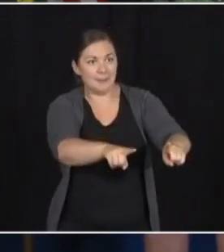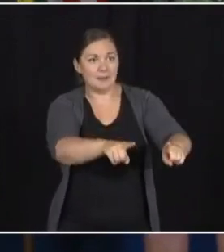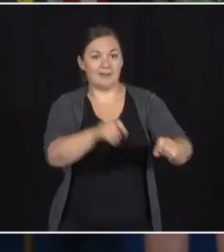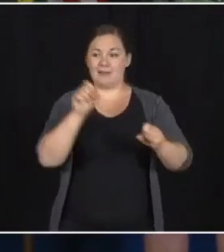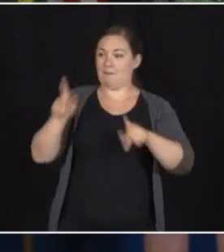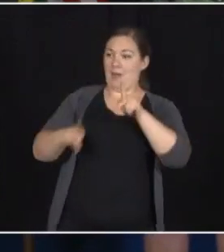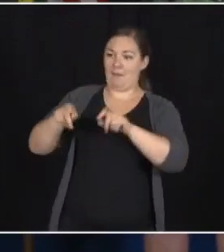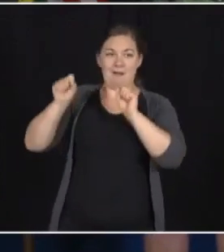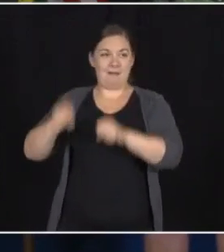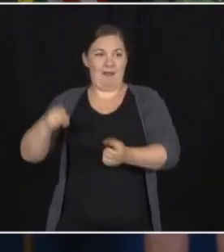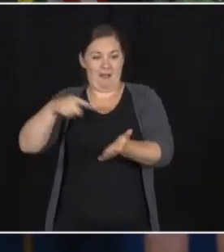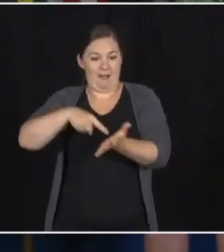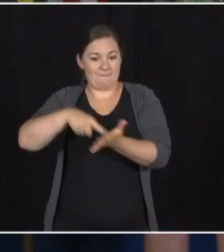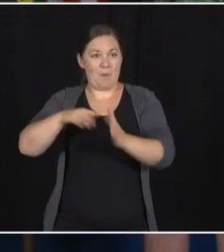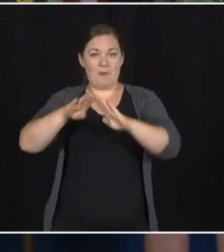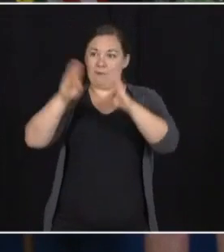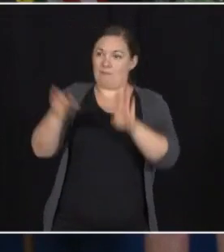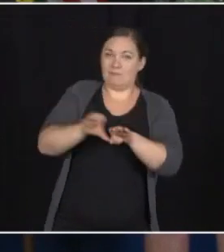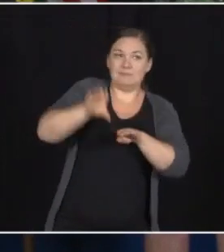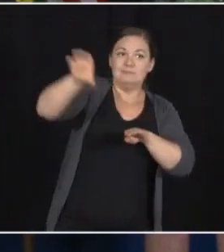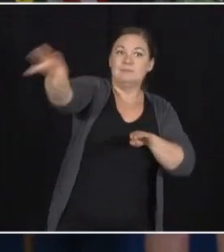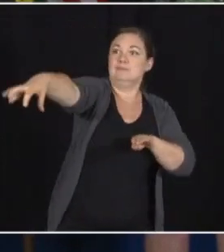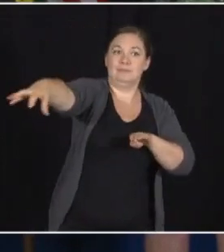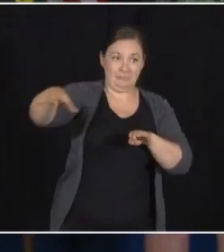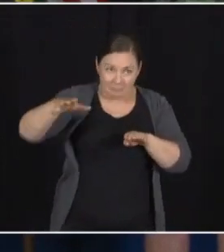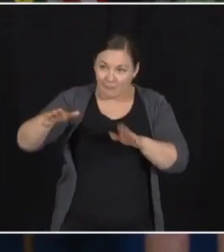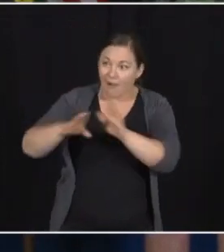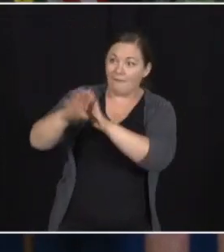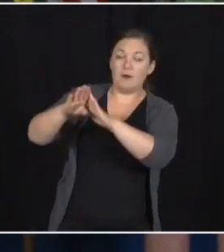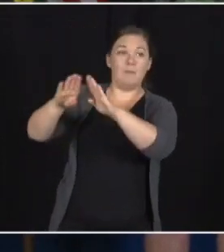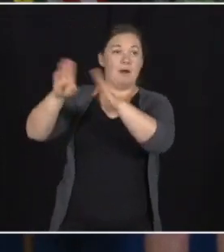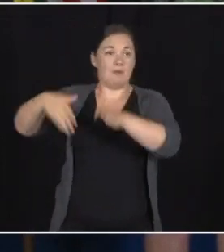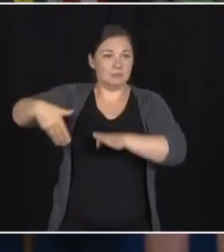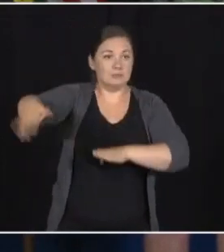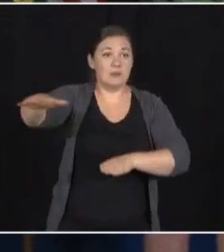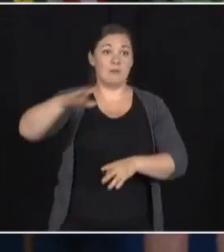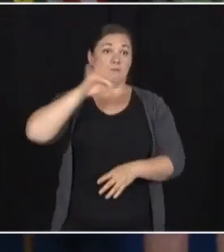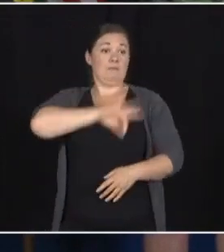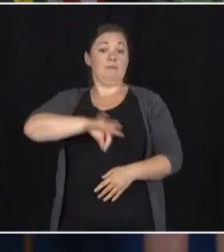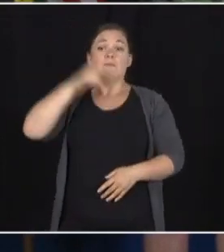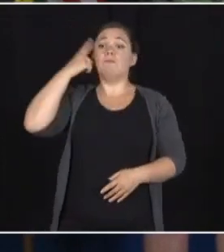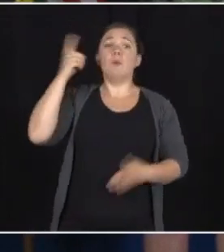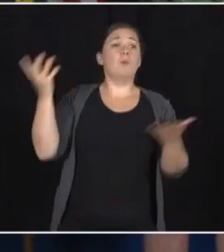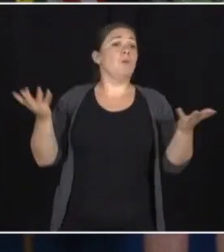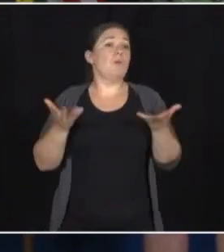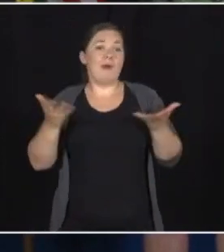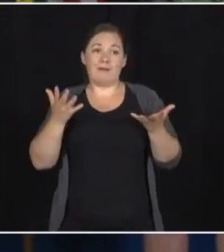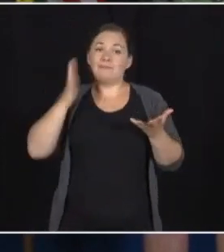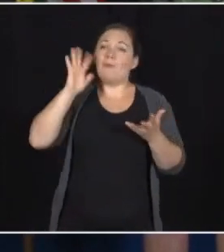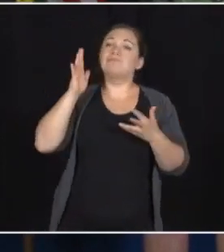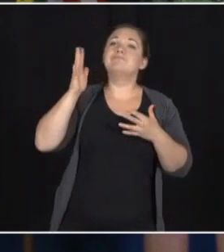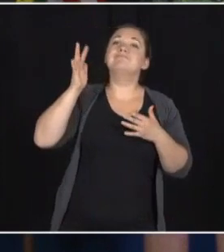Our approach for benefit Ontario today and for generations to come. Thank you.